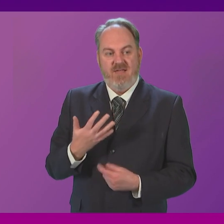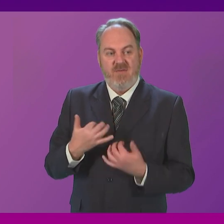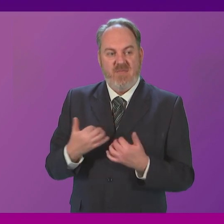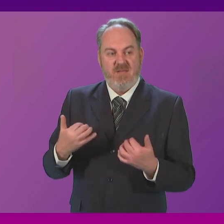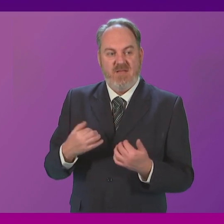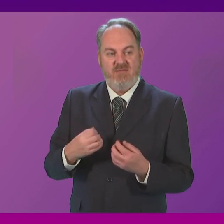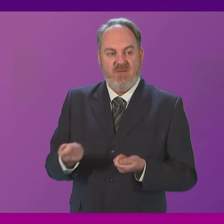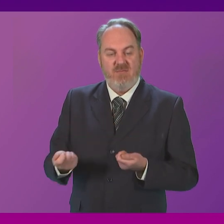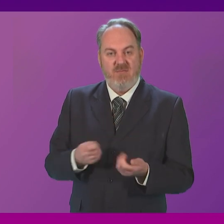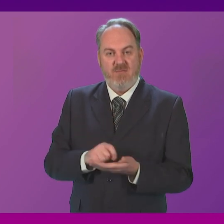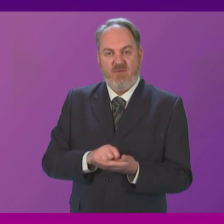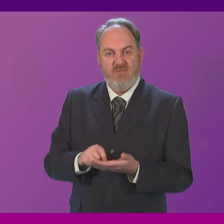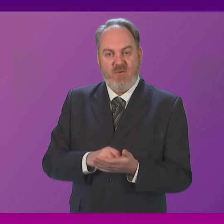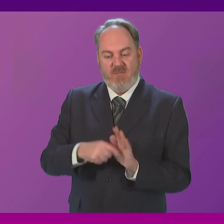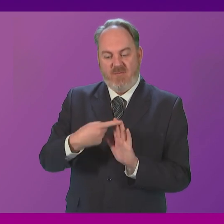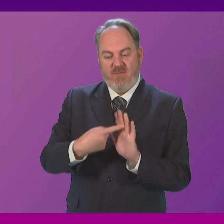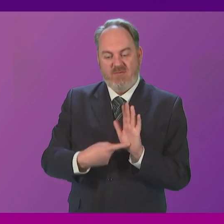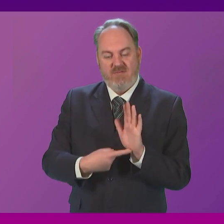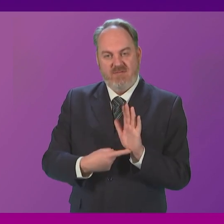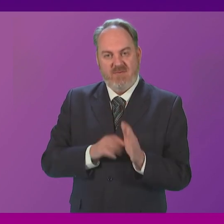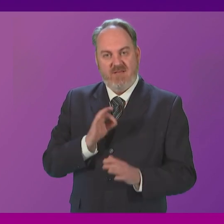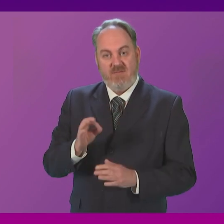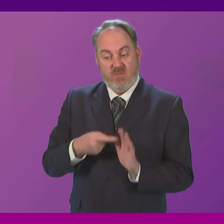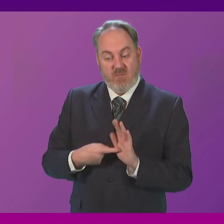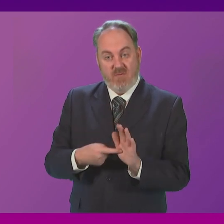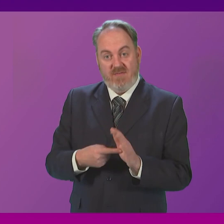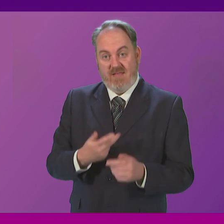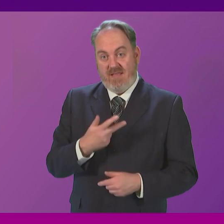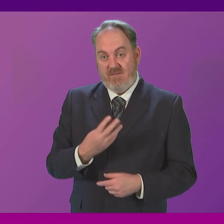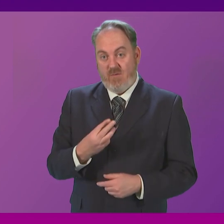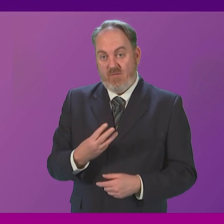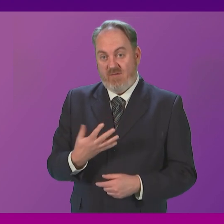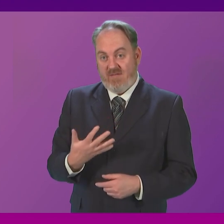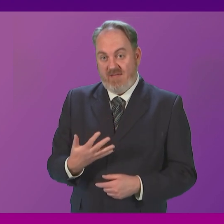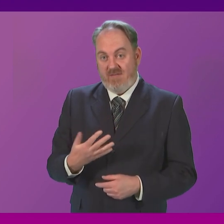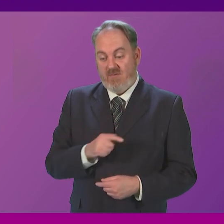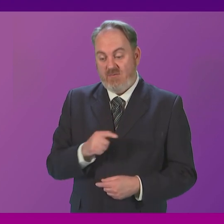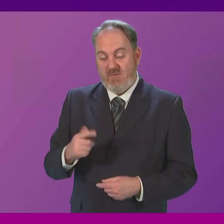I ask George Adam, on behalf of the Parliamentary Bureau, to move motions S6M-08435 to S6M-08438,